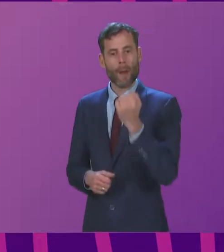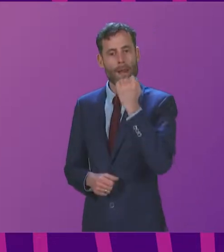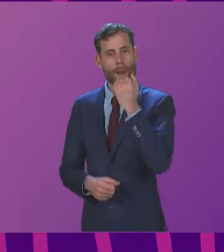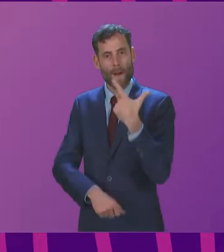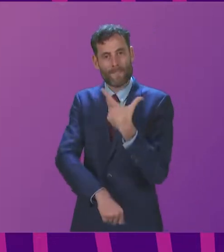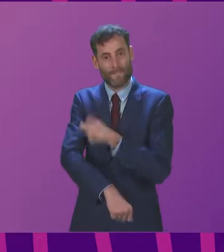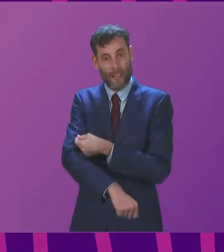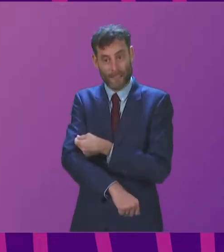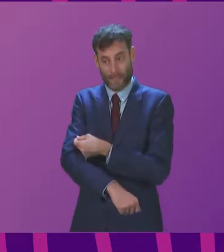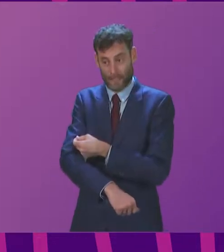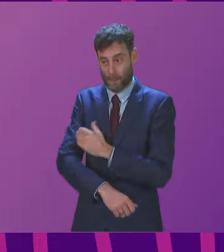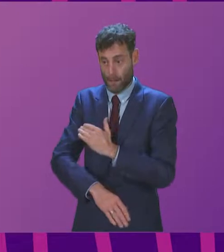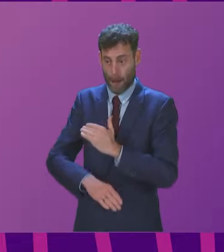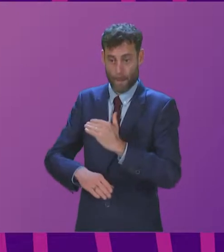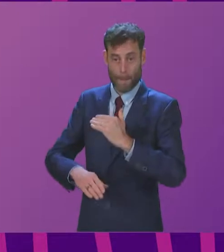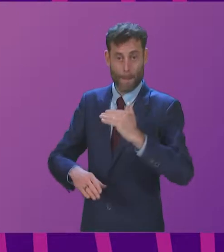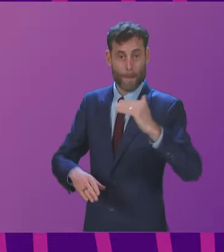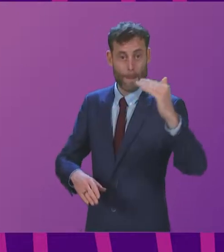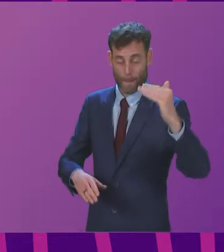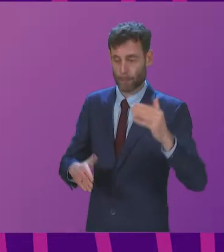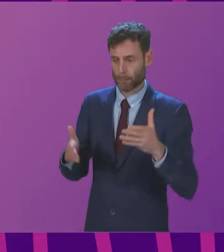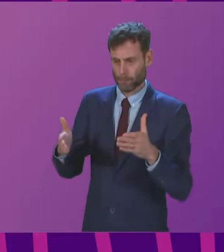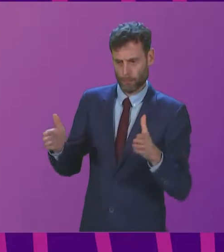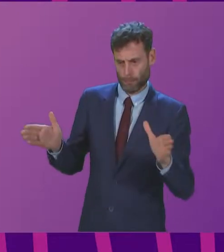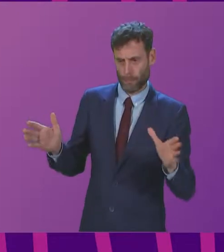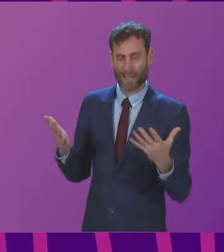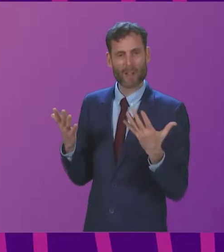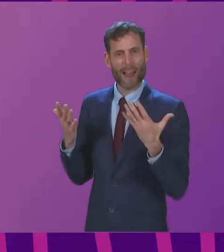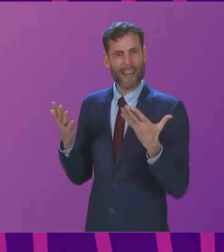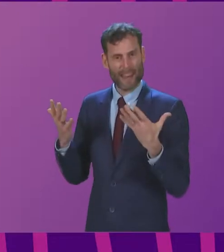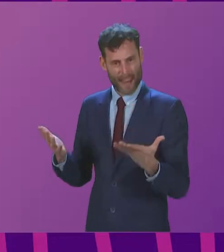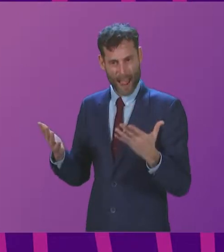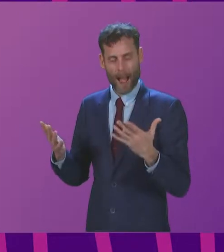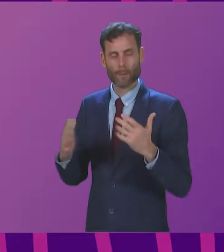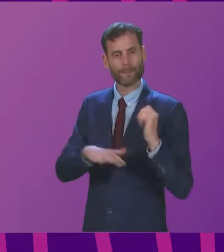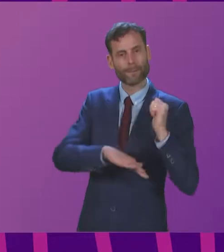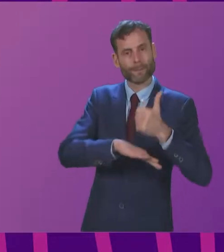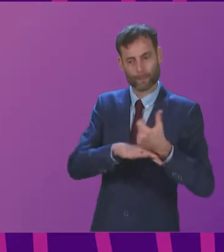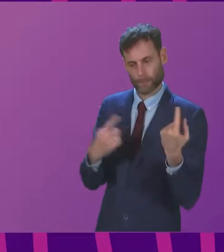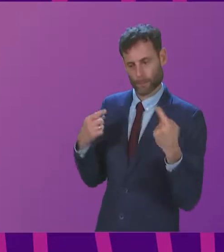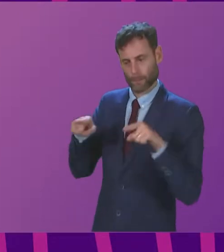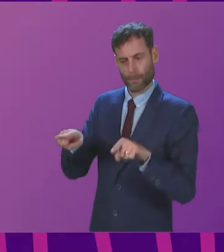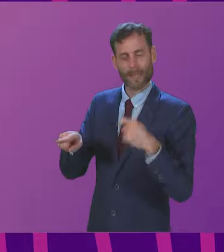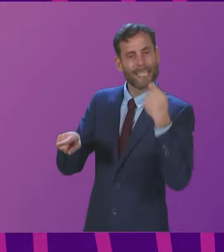to move to its being open to testing as well as vaccination or as an alternative